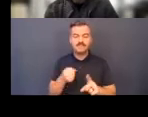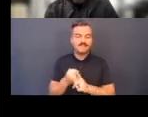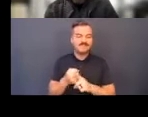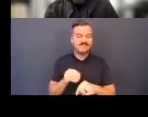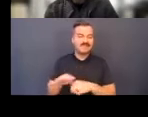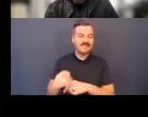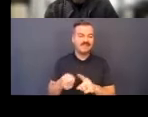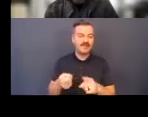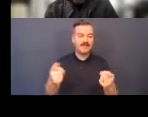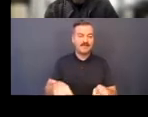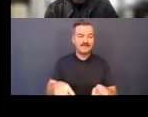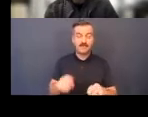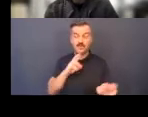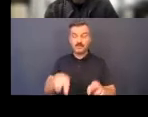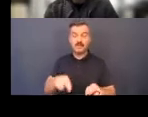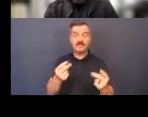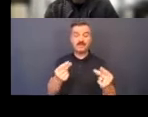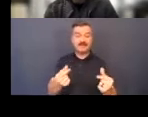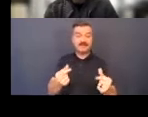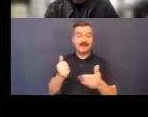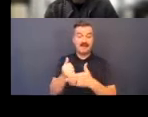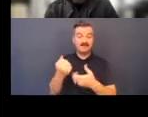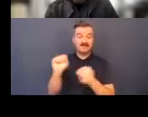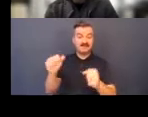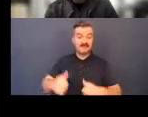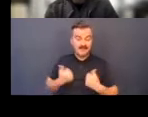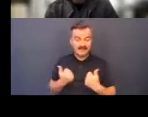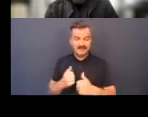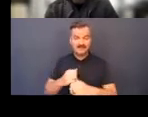15:45:17 includes immediate actions to save lives, protect property and meet basic human